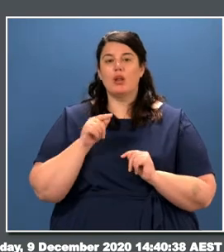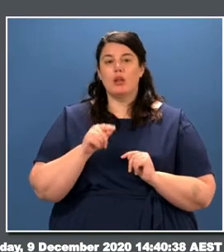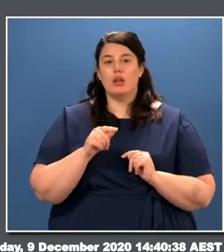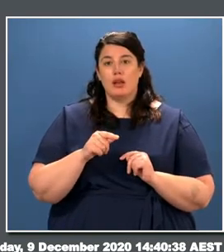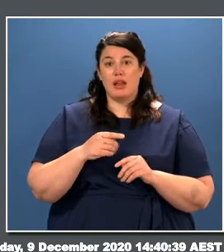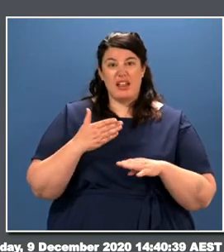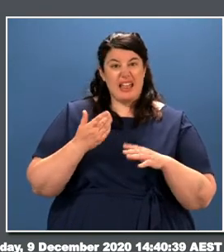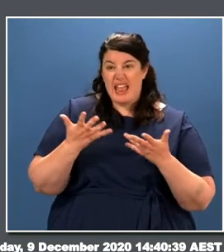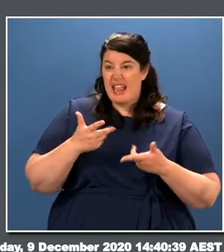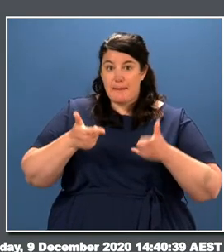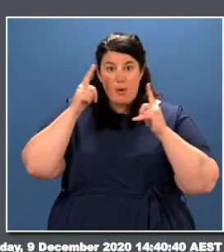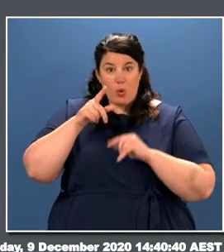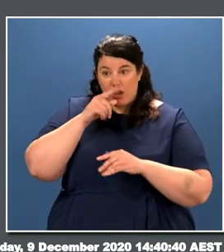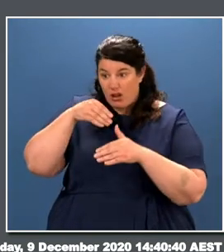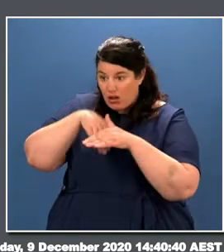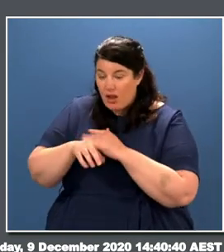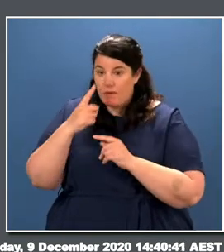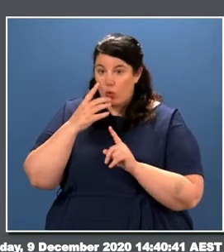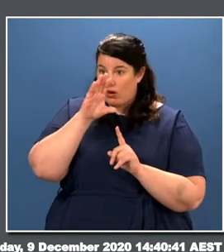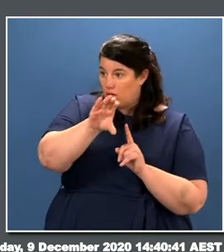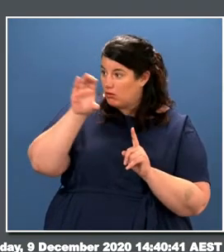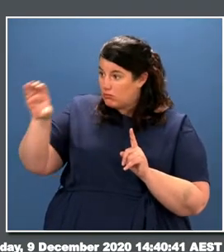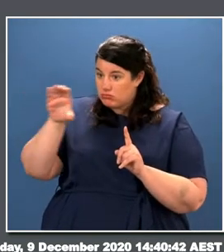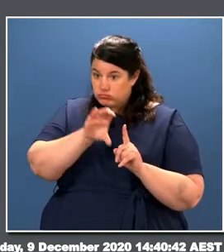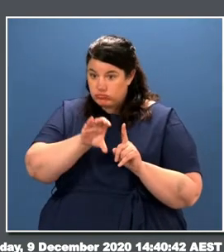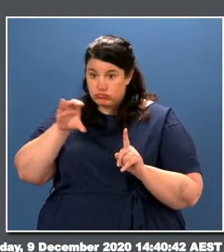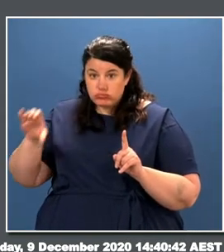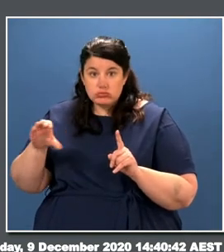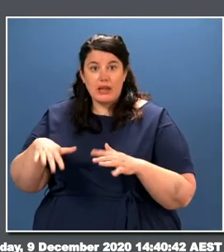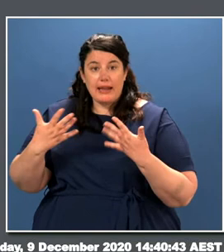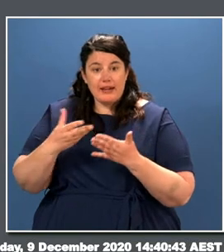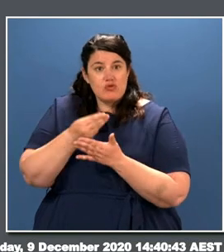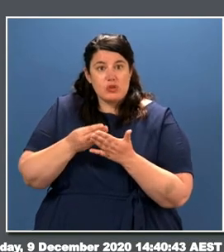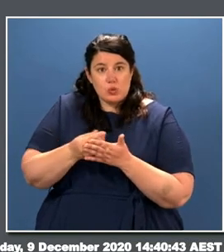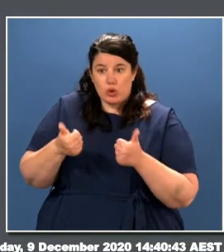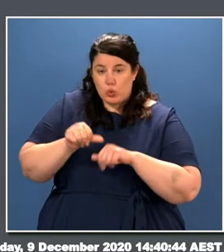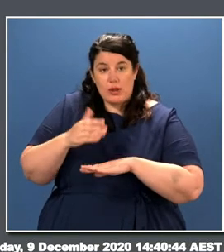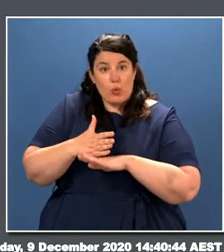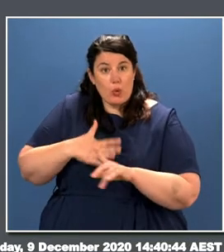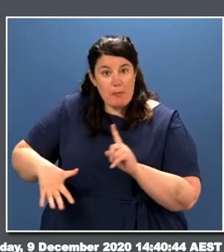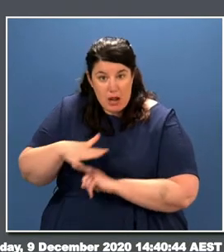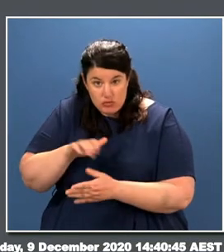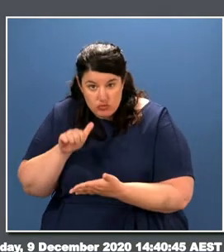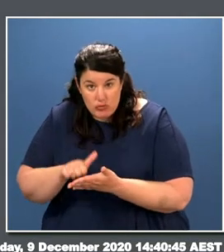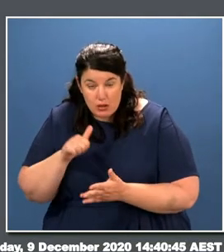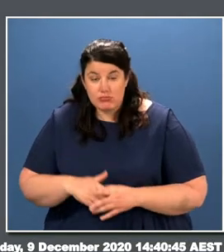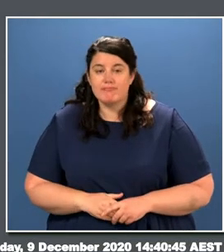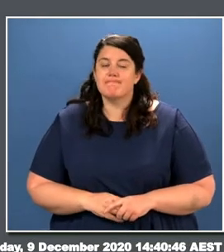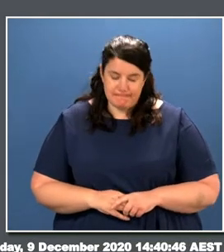employers can go into each of those pillars, and bring up resources that they can use in the workplace. Is that right? That's correct, yes.